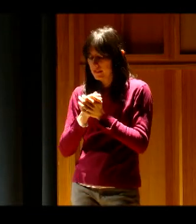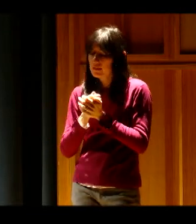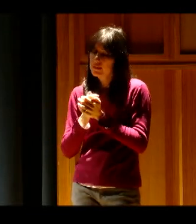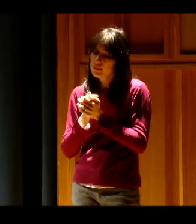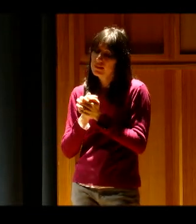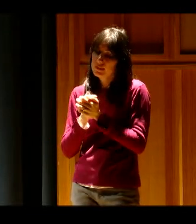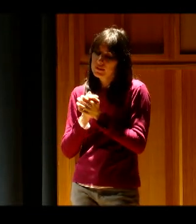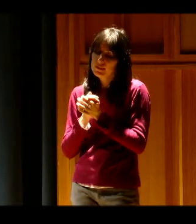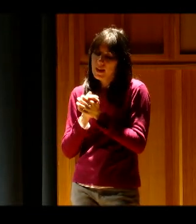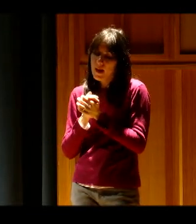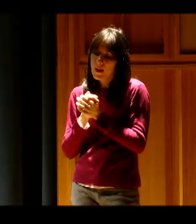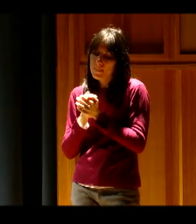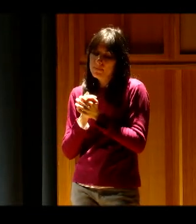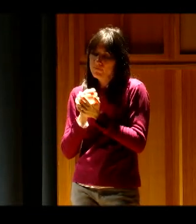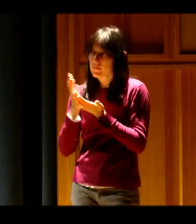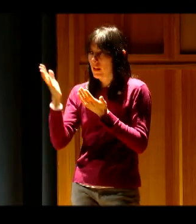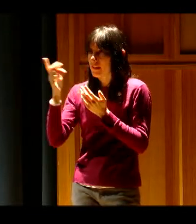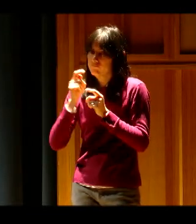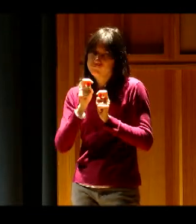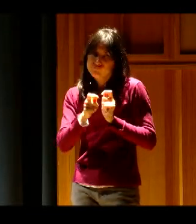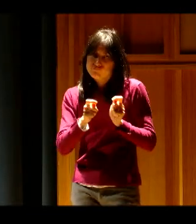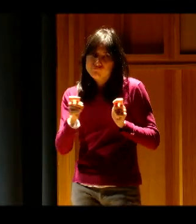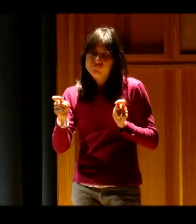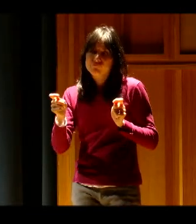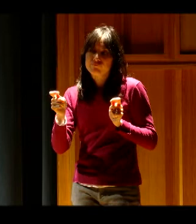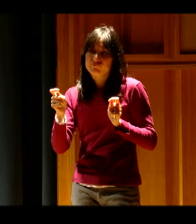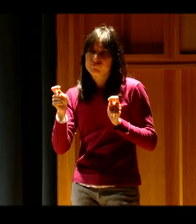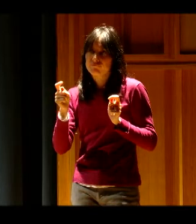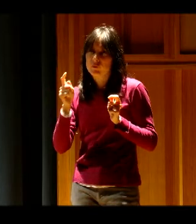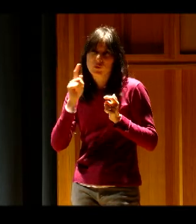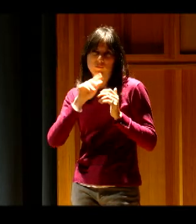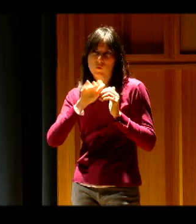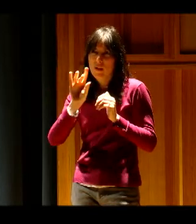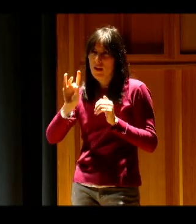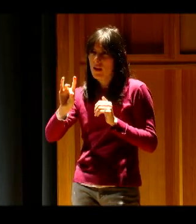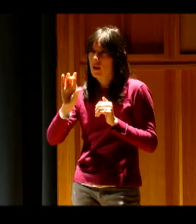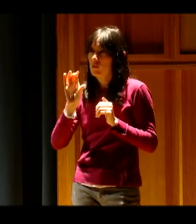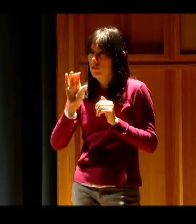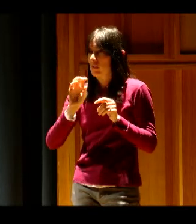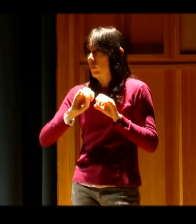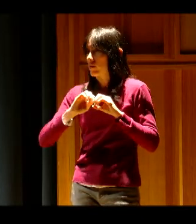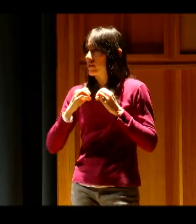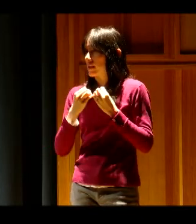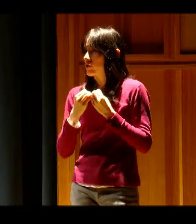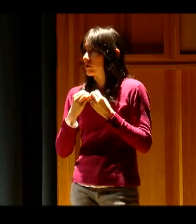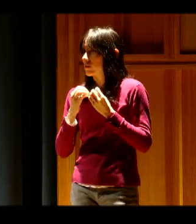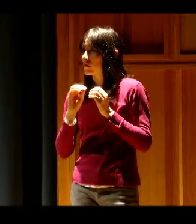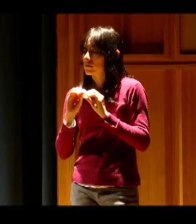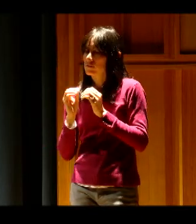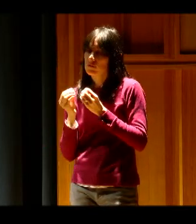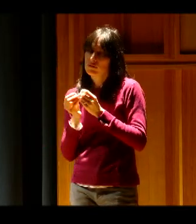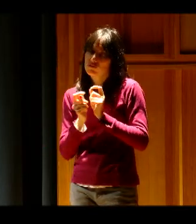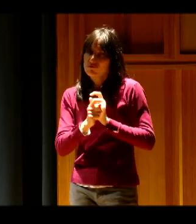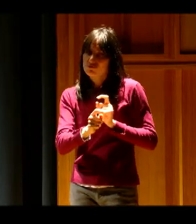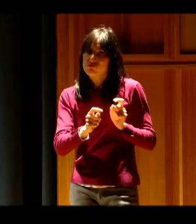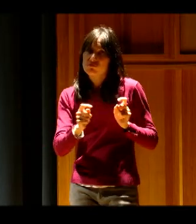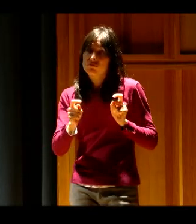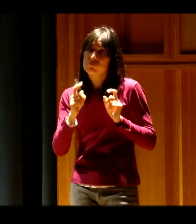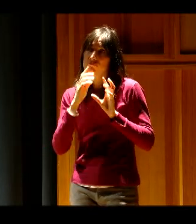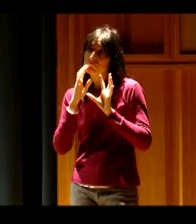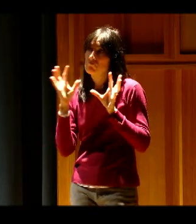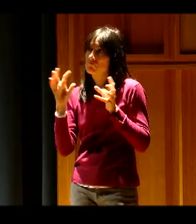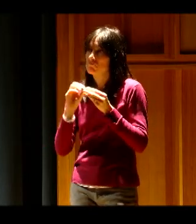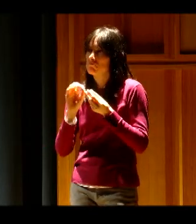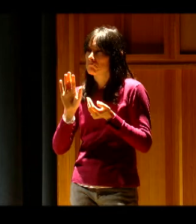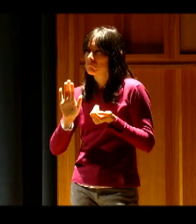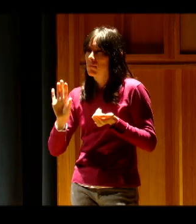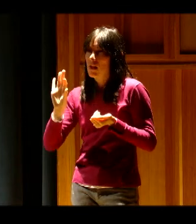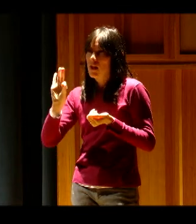to over 800 organizations about the equivalent of 900 million dollars.